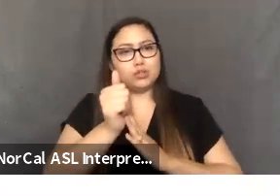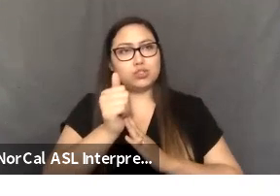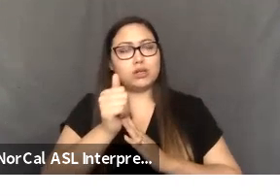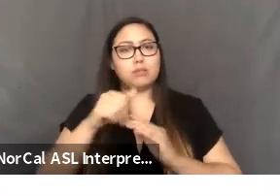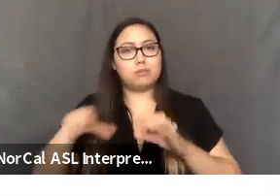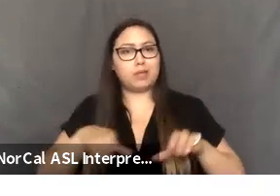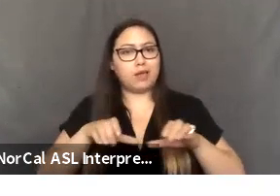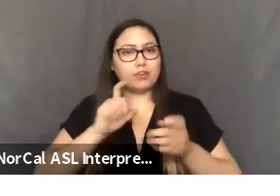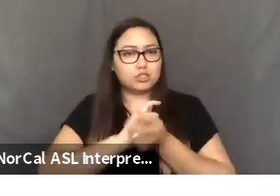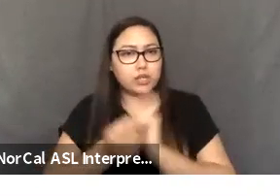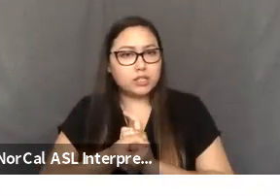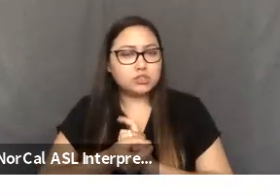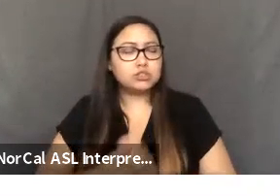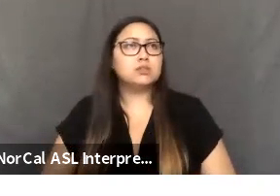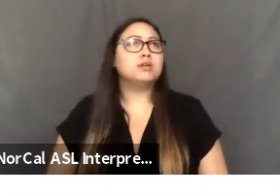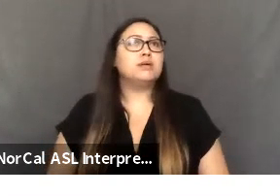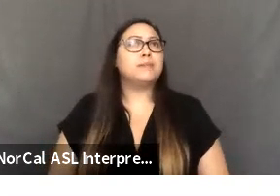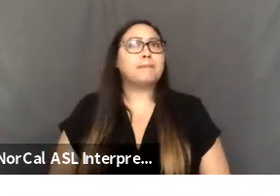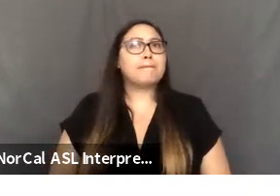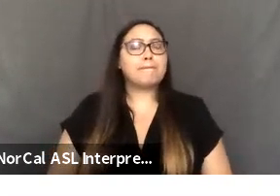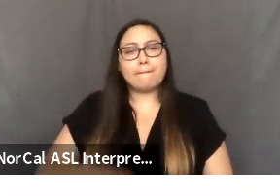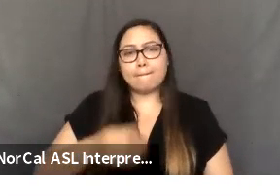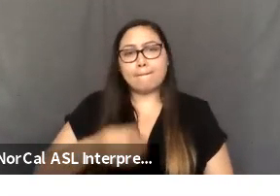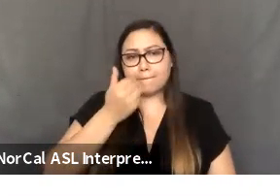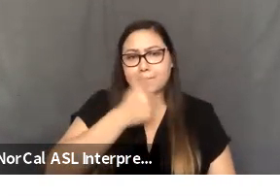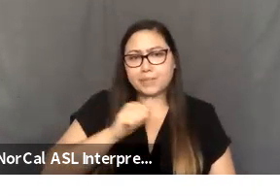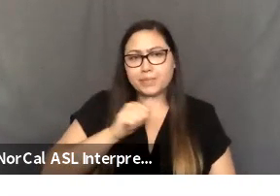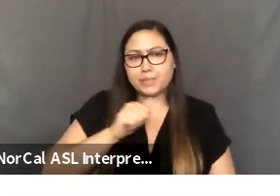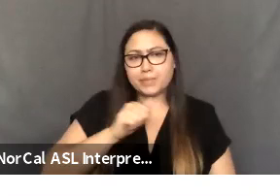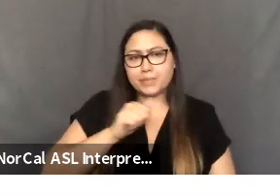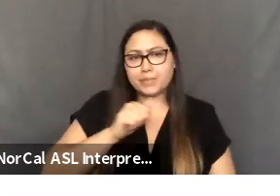did you were there any of the respondents showing that they